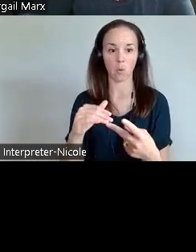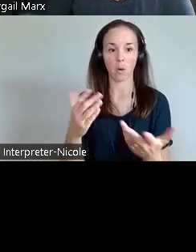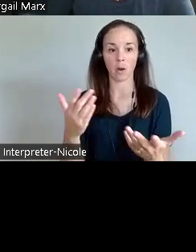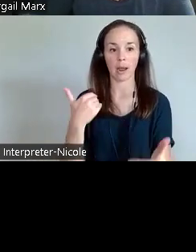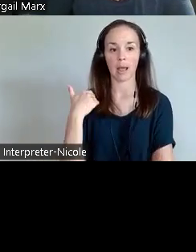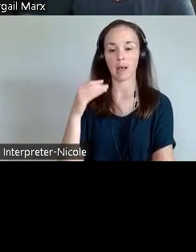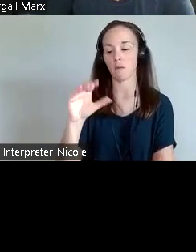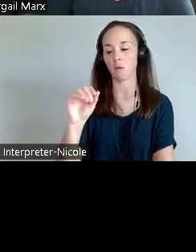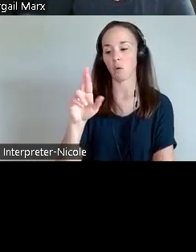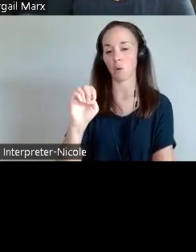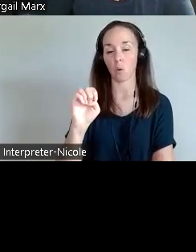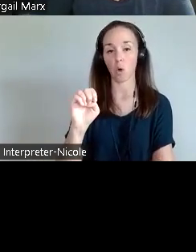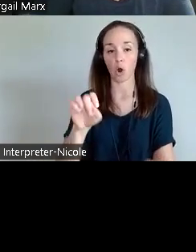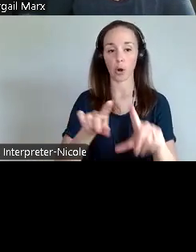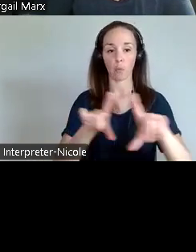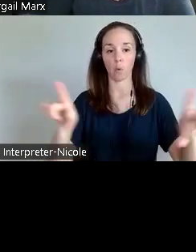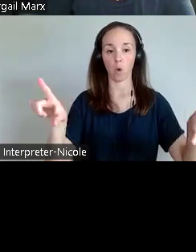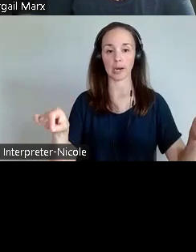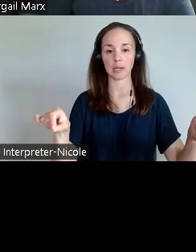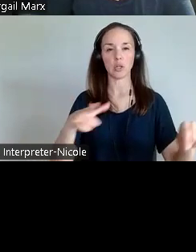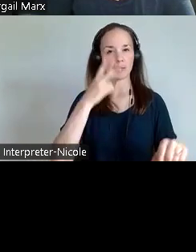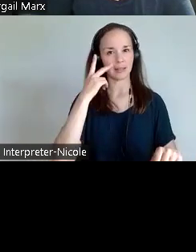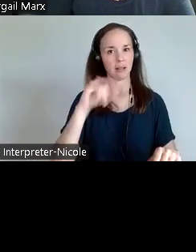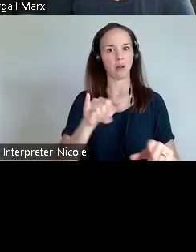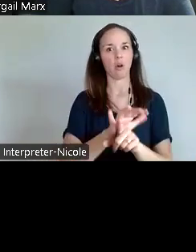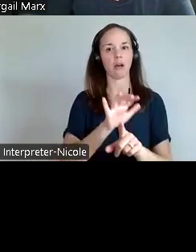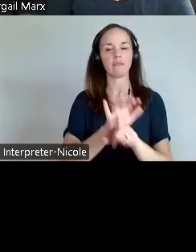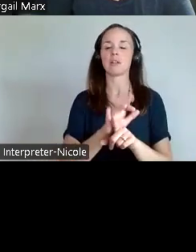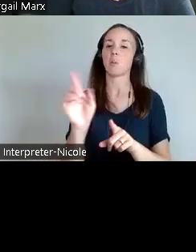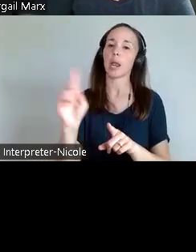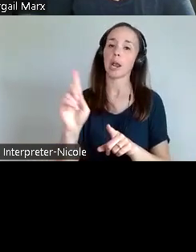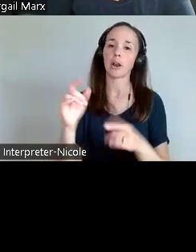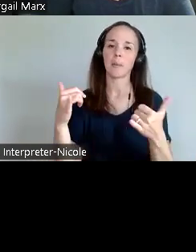Right now you're seeing a lot of core boards on playgrounds, you might go to a park and